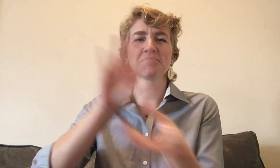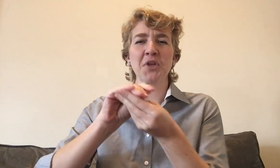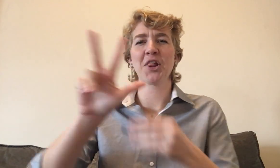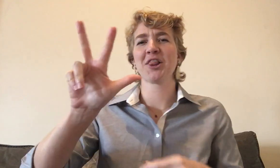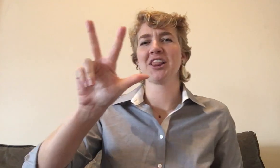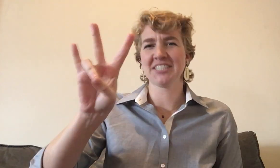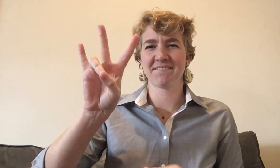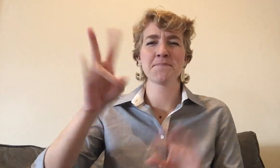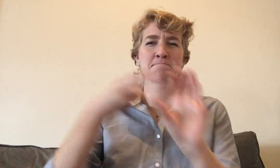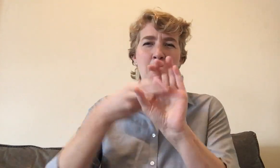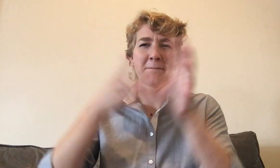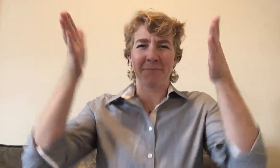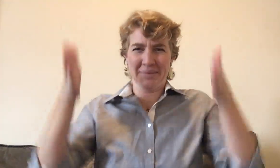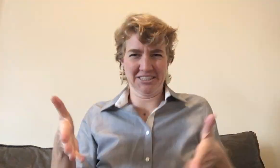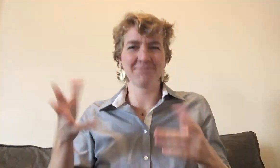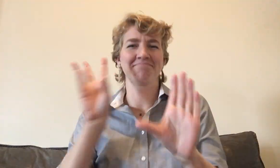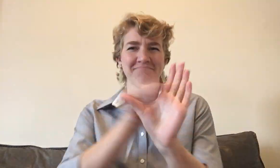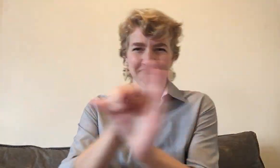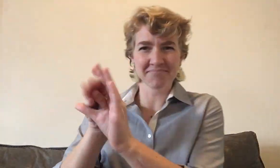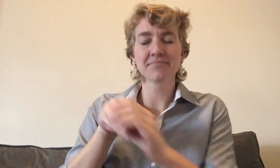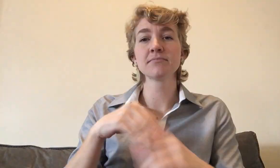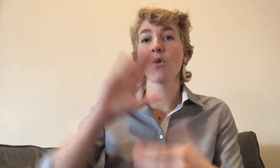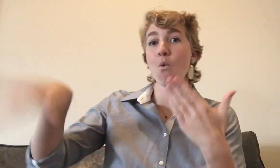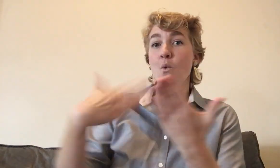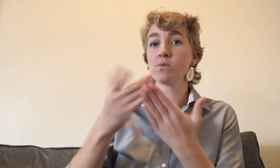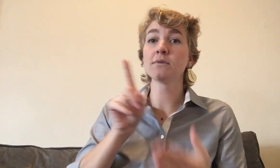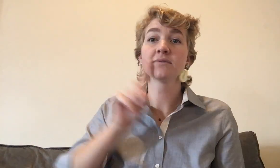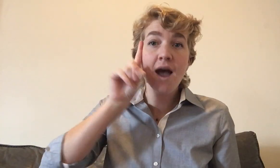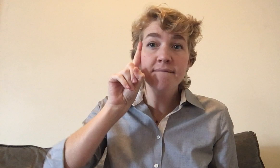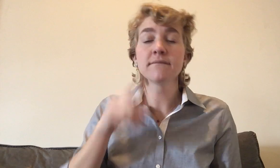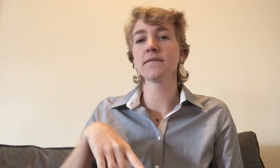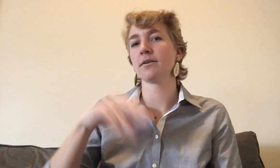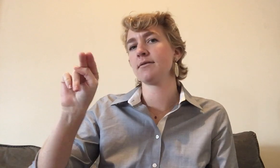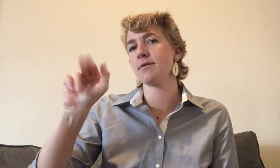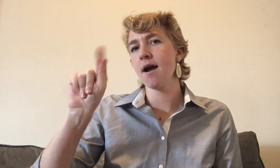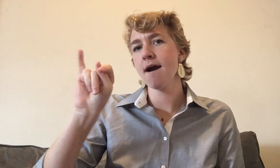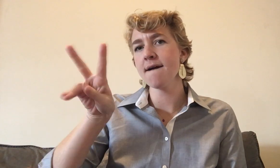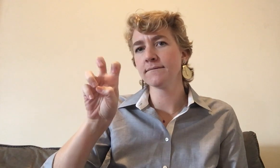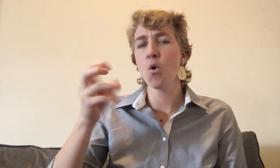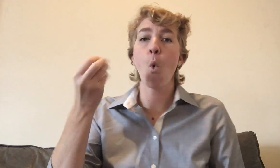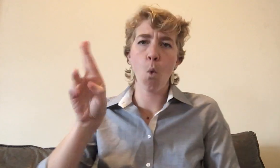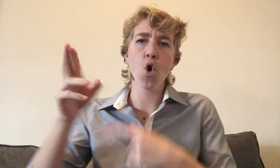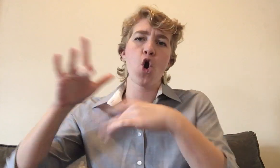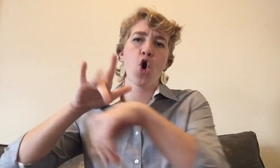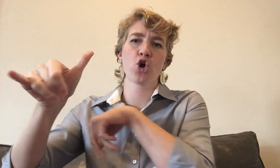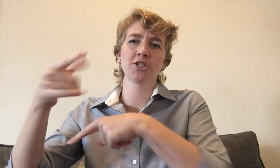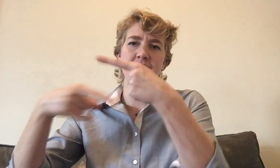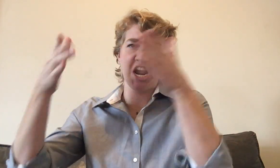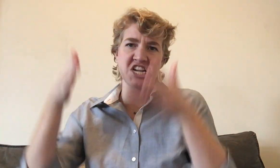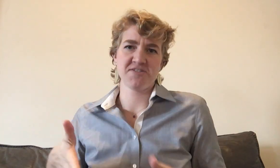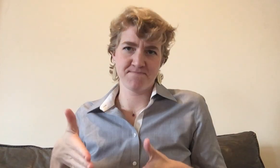There were a total of 37 participants, all of whom are deaf and native or early signers.